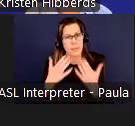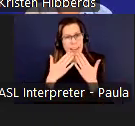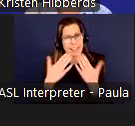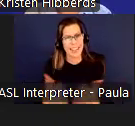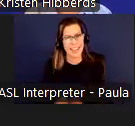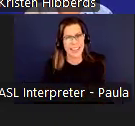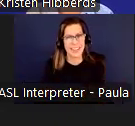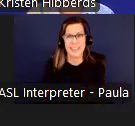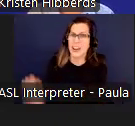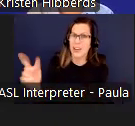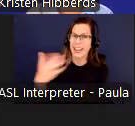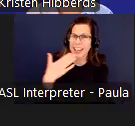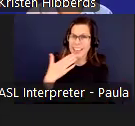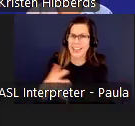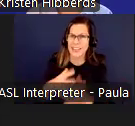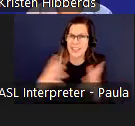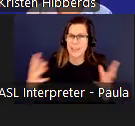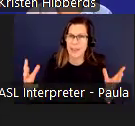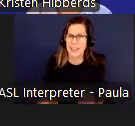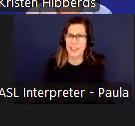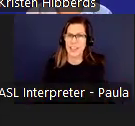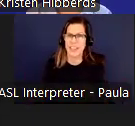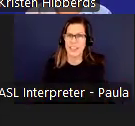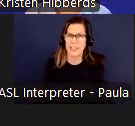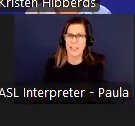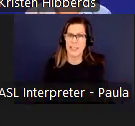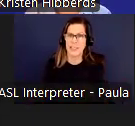OK, thank you very much. Next up we have Fred.